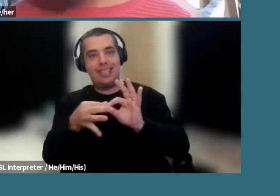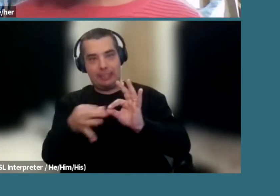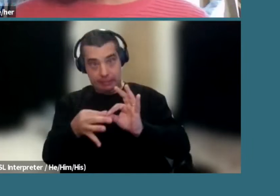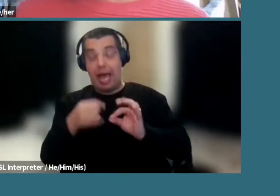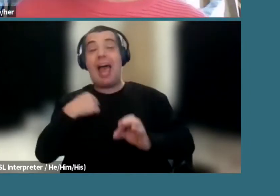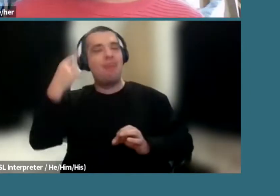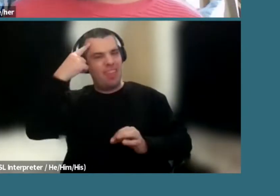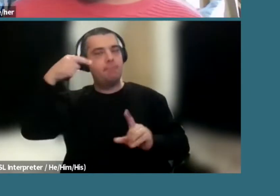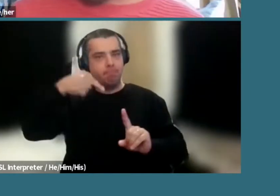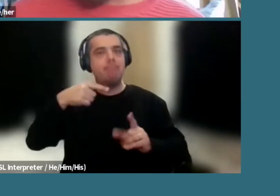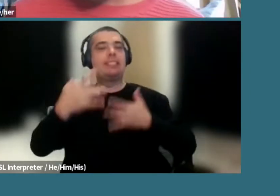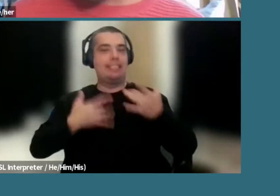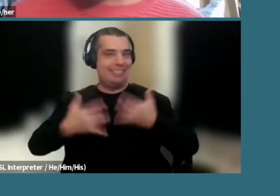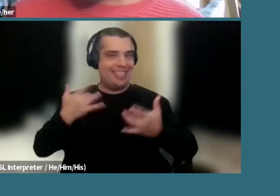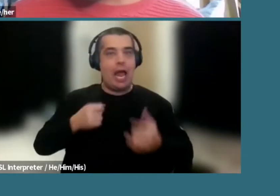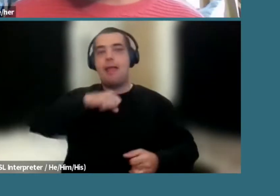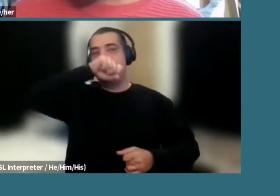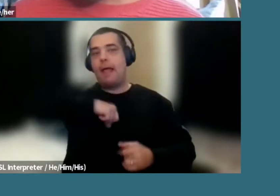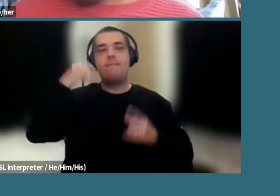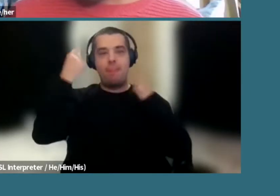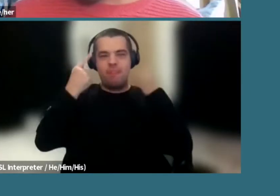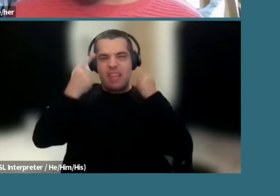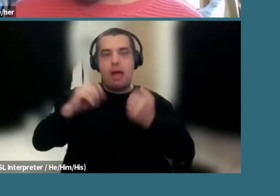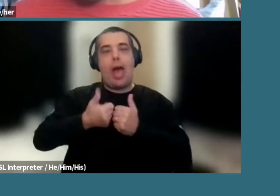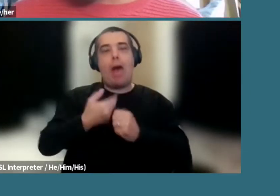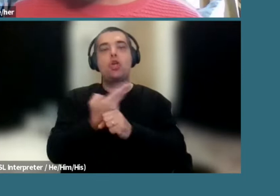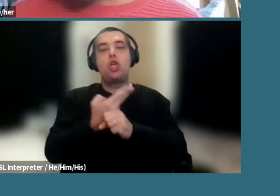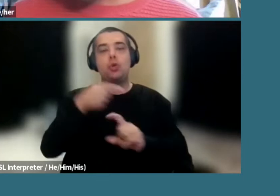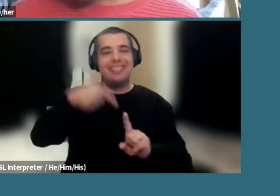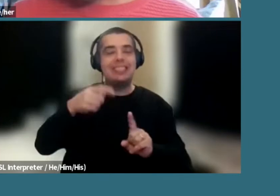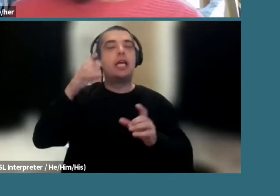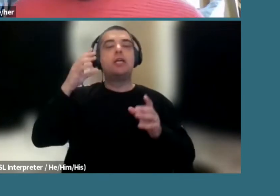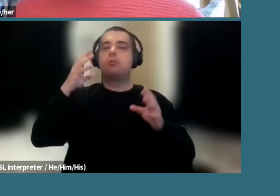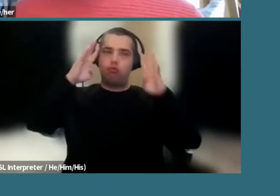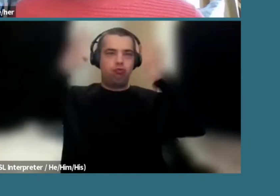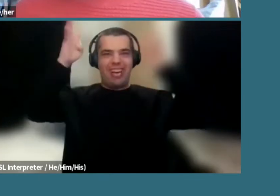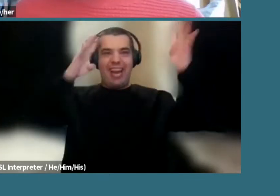and I love thinking about how it can be used as a creative element.